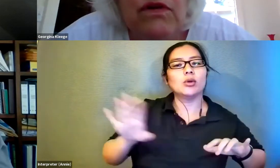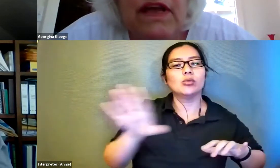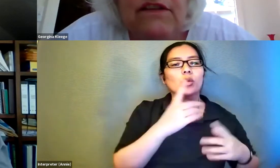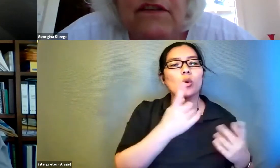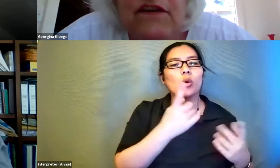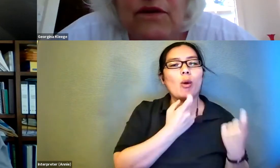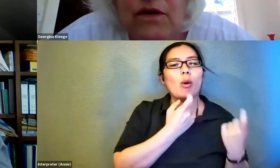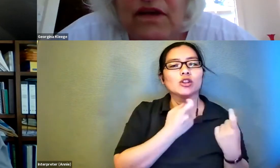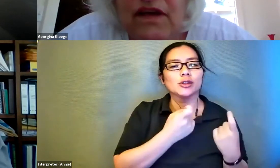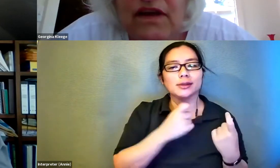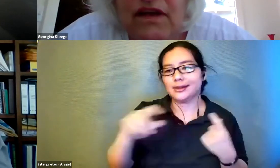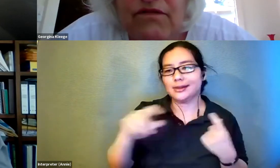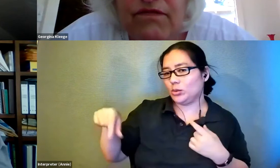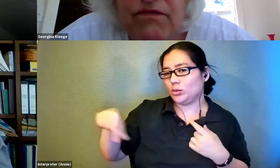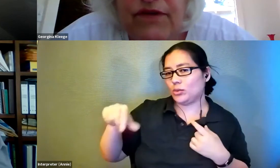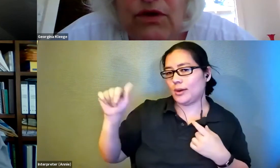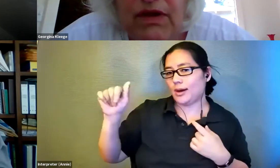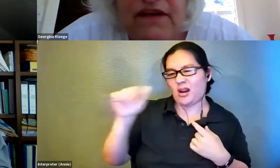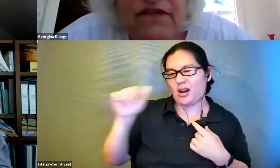will get to in a few minutes.